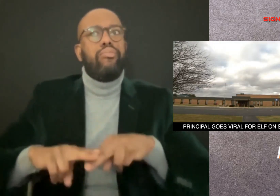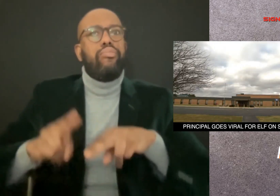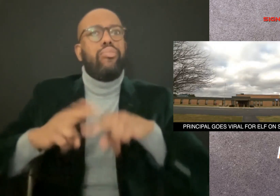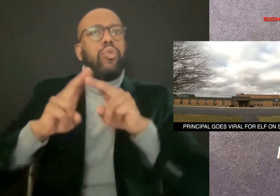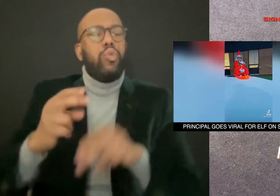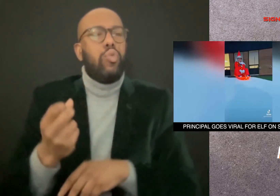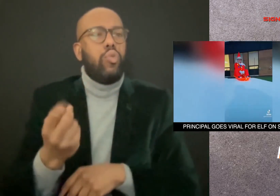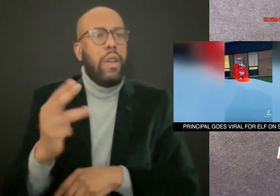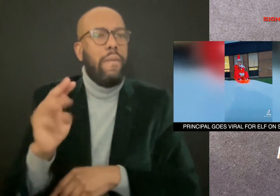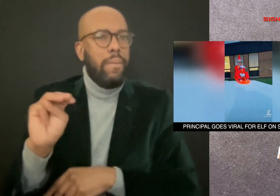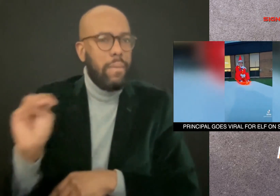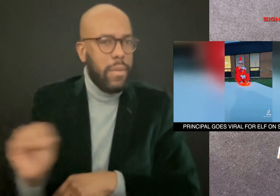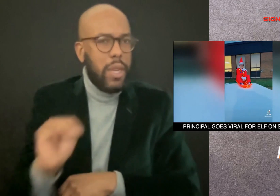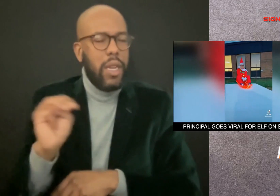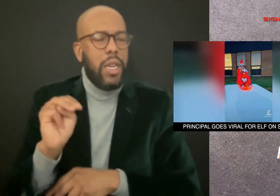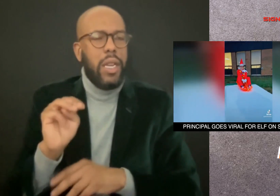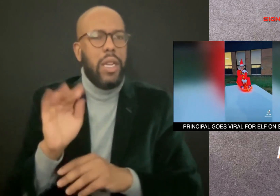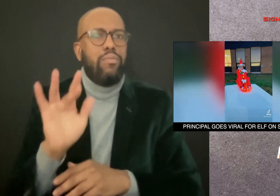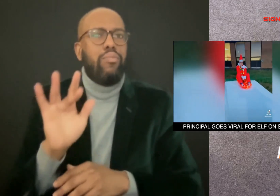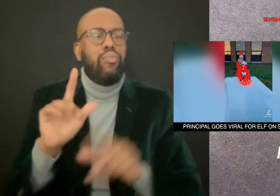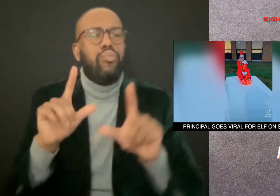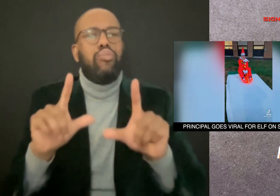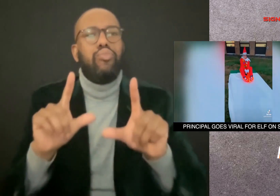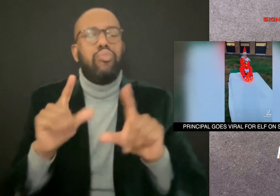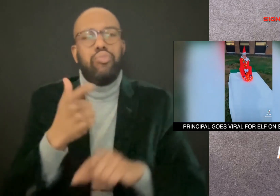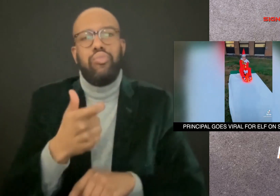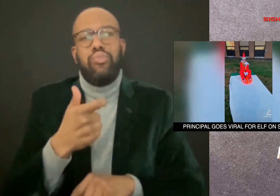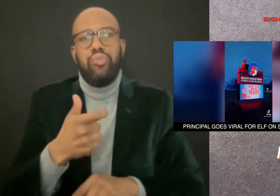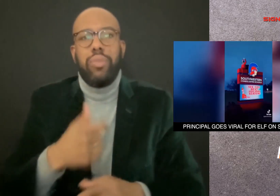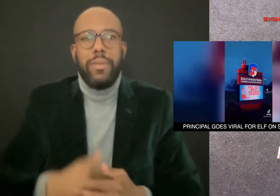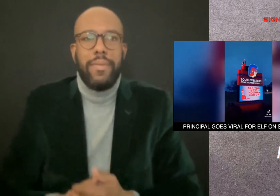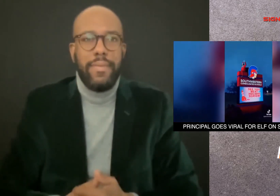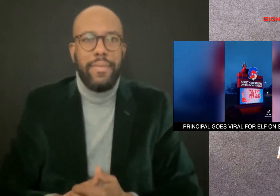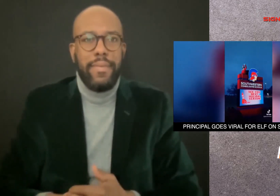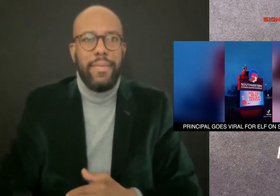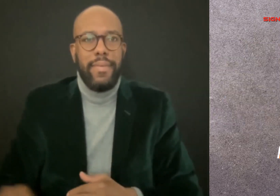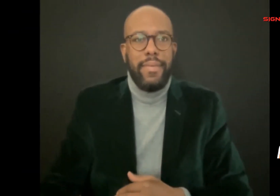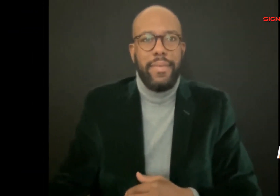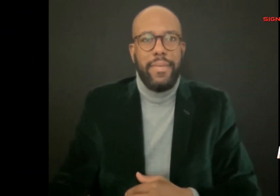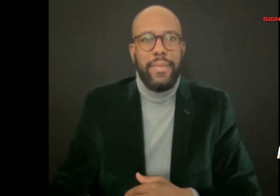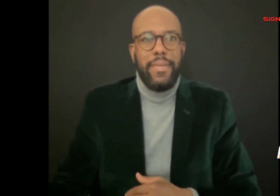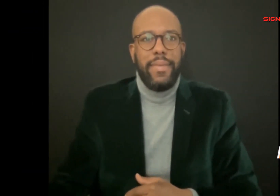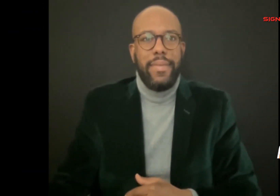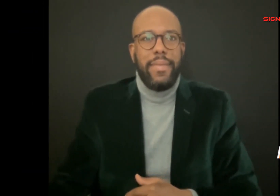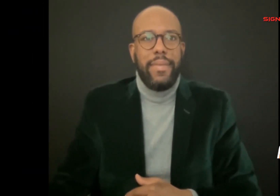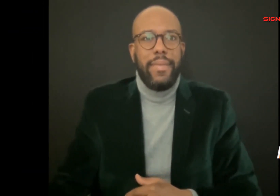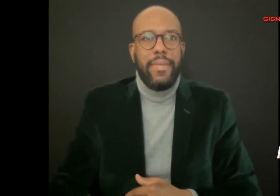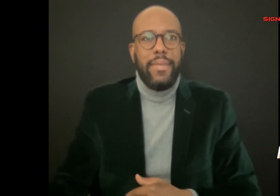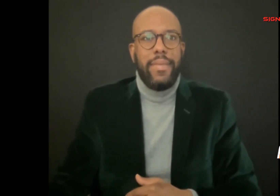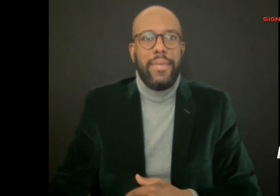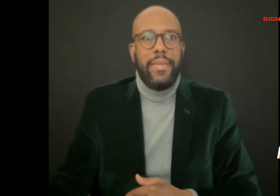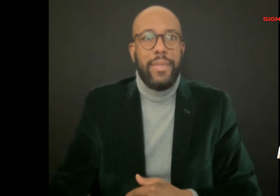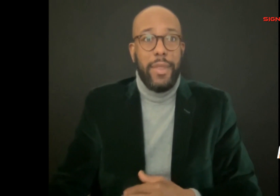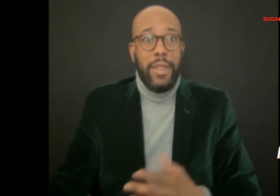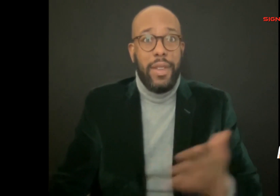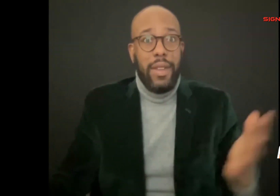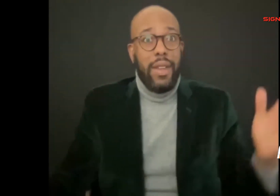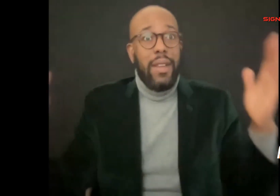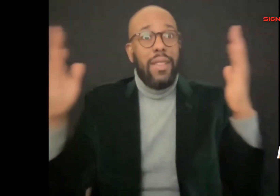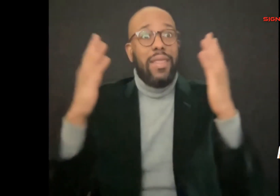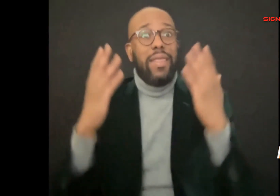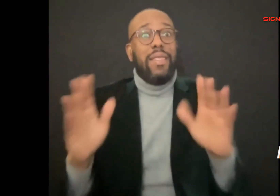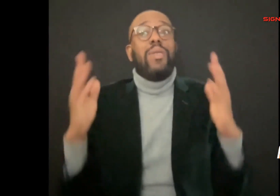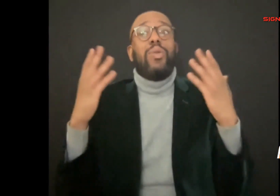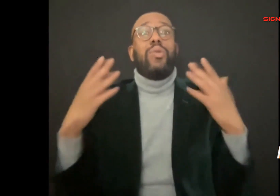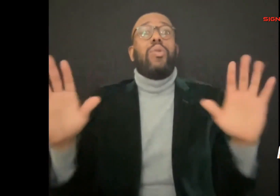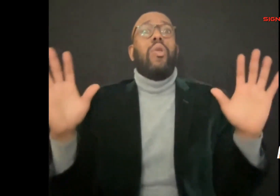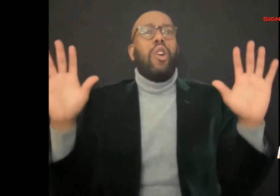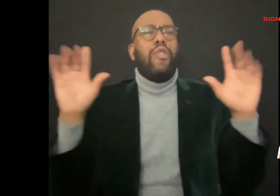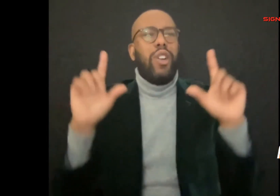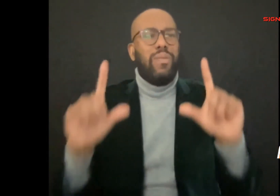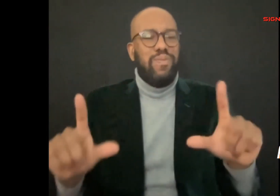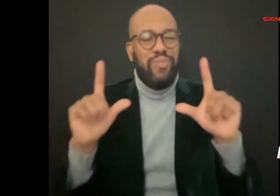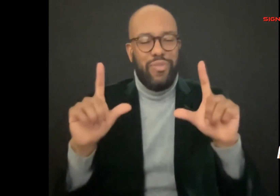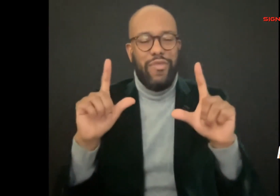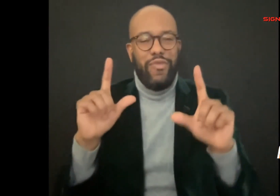12 million views and that's it for today Sign1News will be